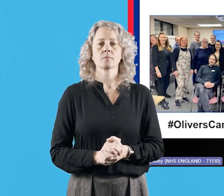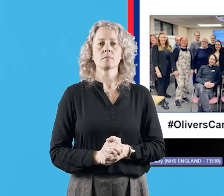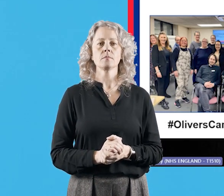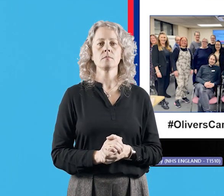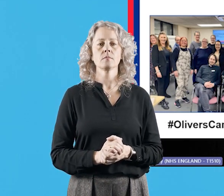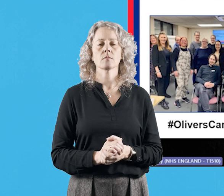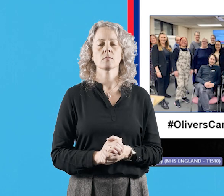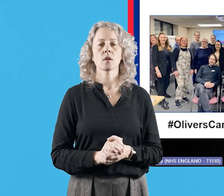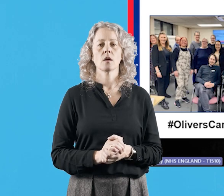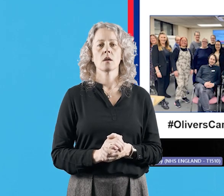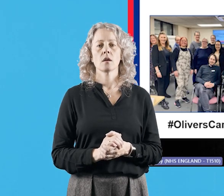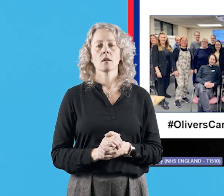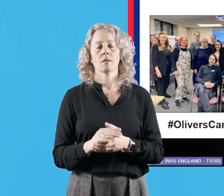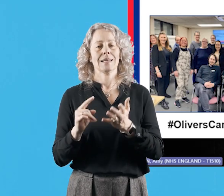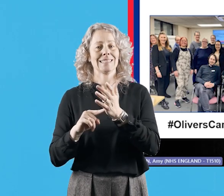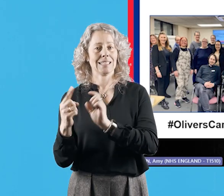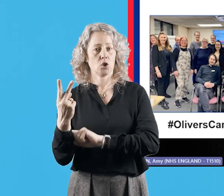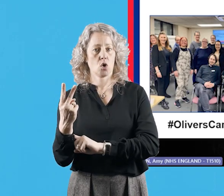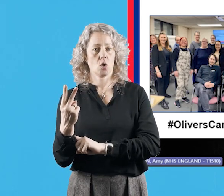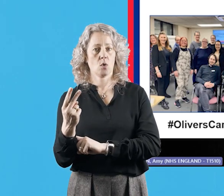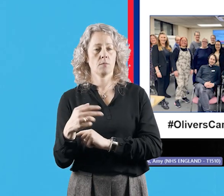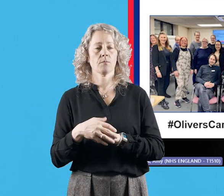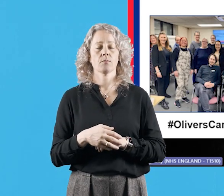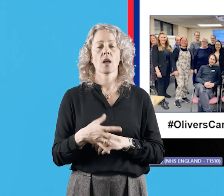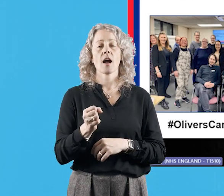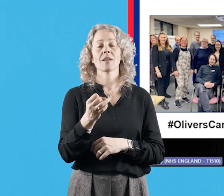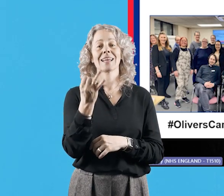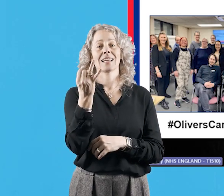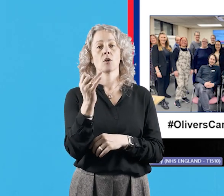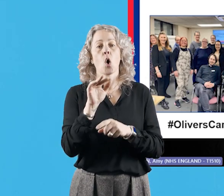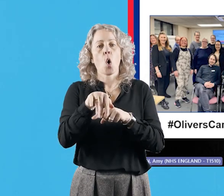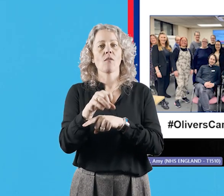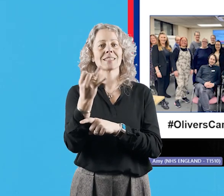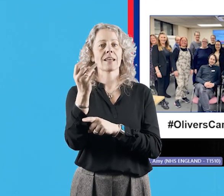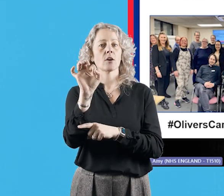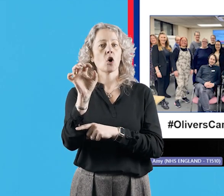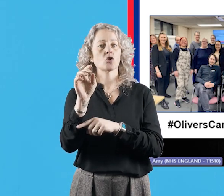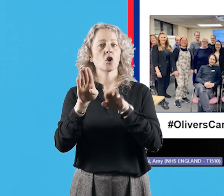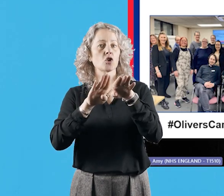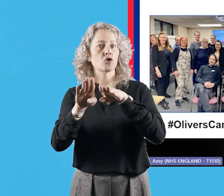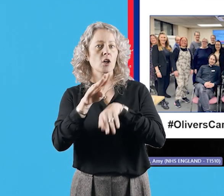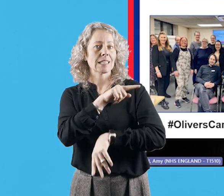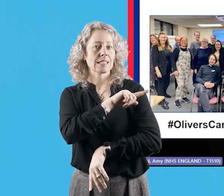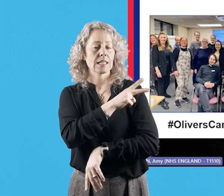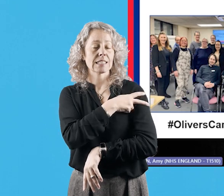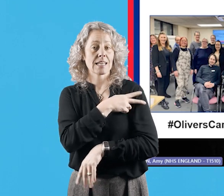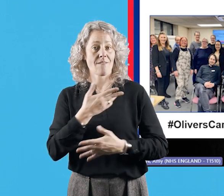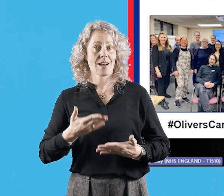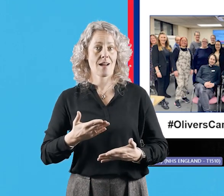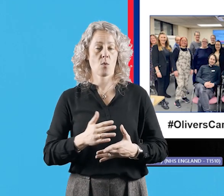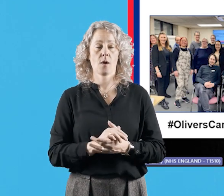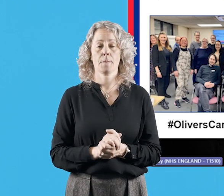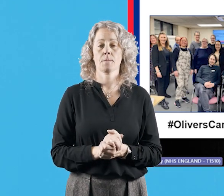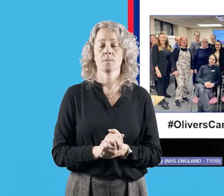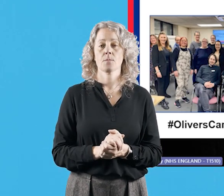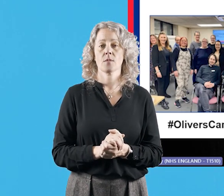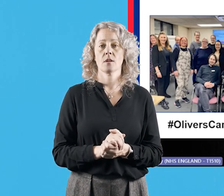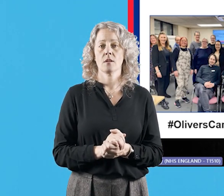In terms of the Part 2, we've got 700 trainers, well over 700 trainers now trained to deliver the Part 2. That might not seem